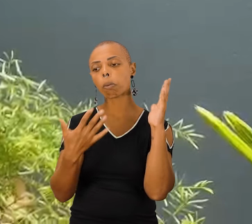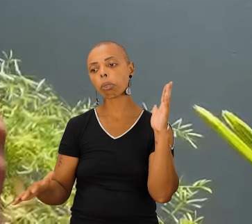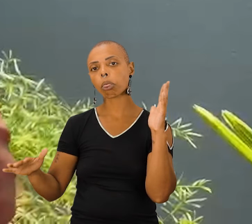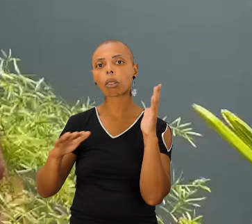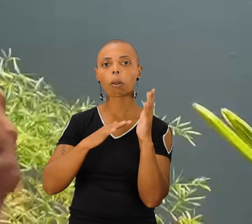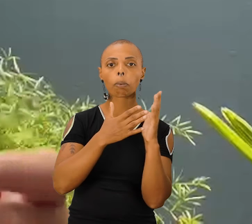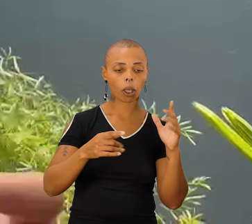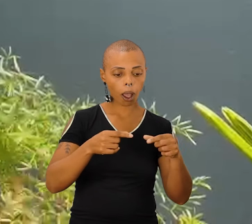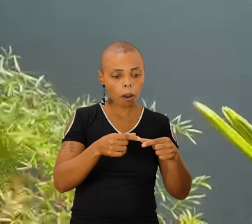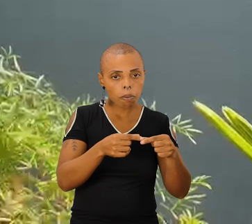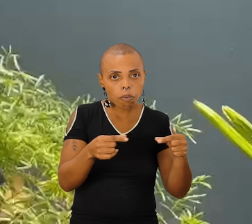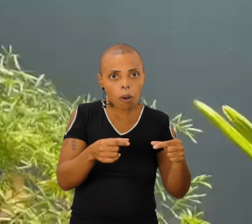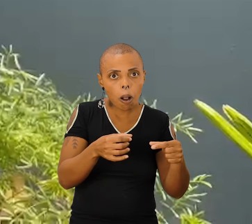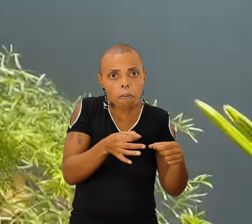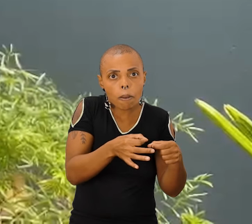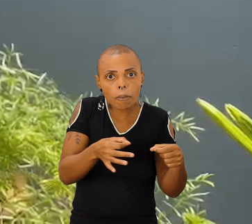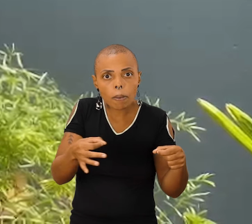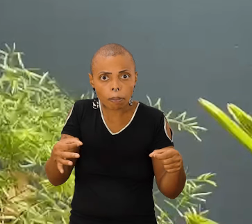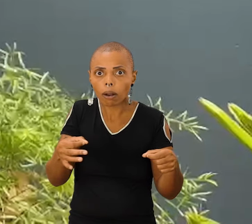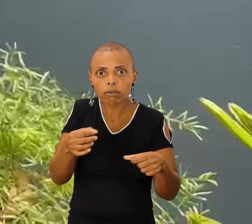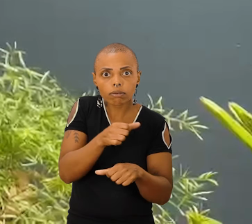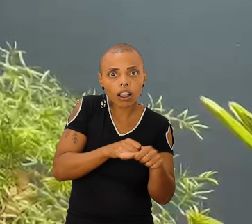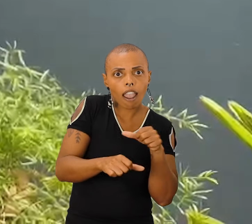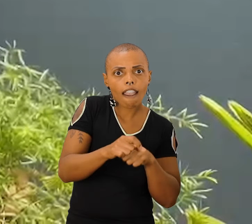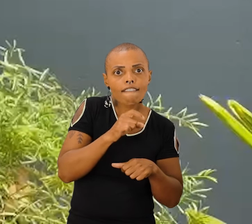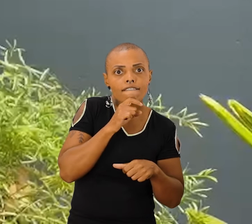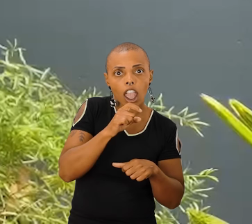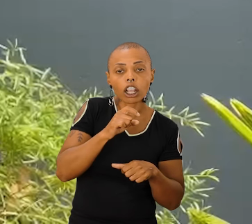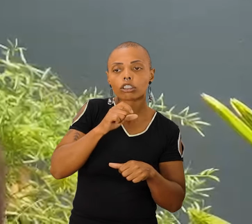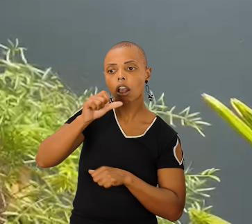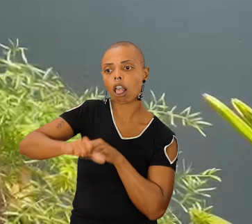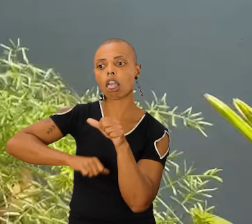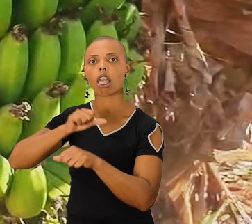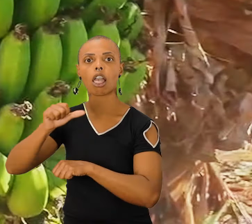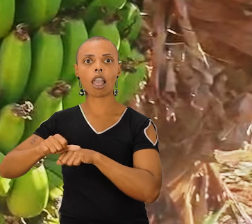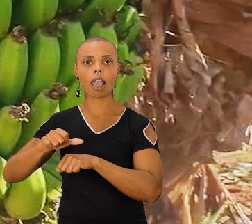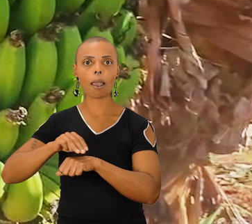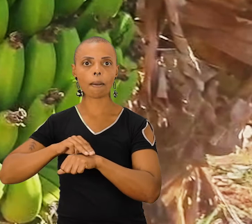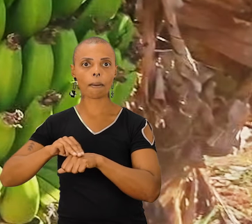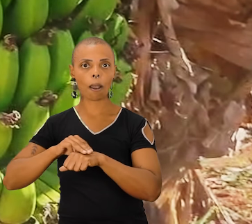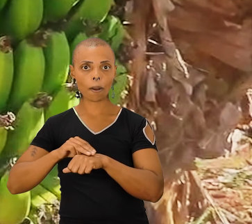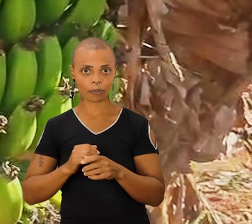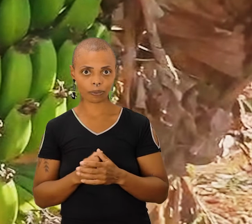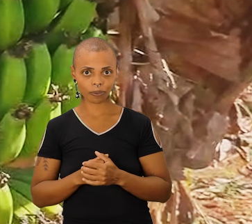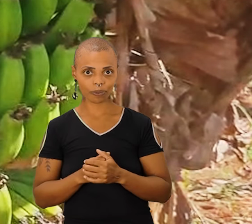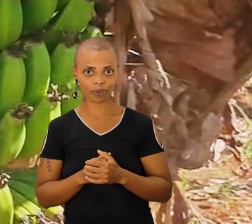and the pods go from green to straw colour, then it's time to harvest the soybeans, okay?